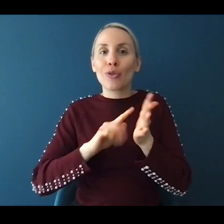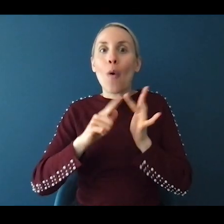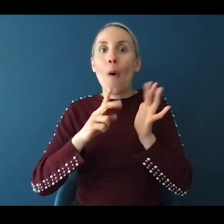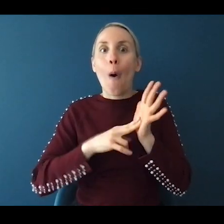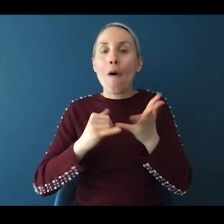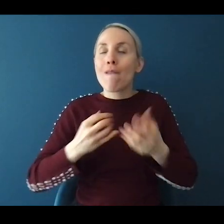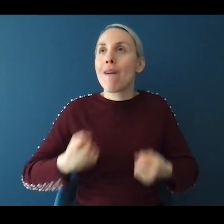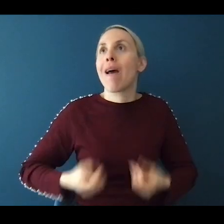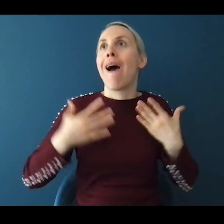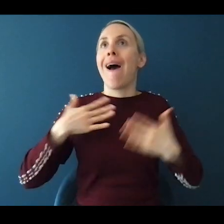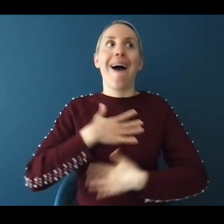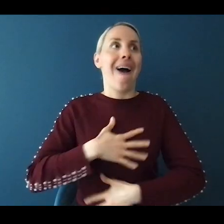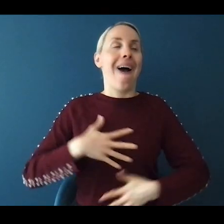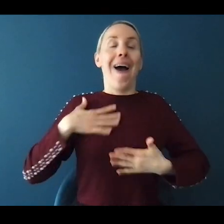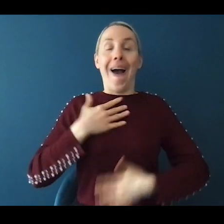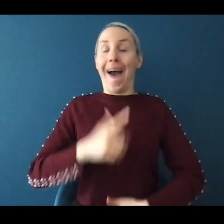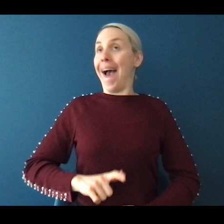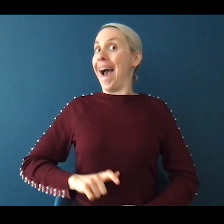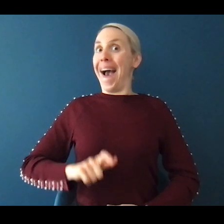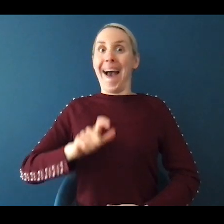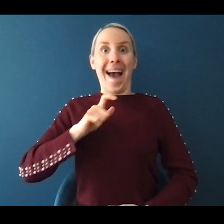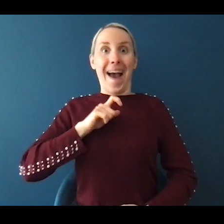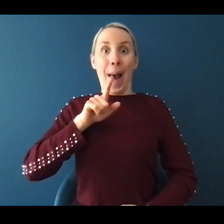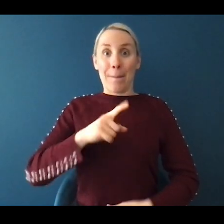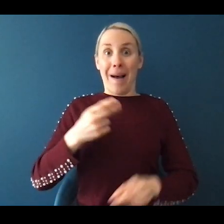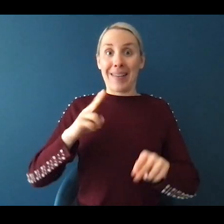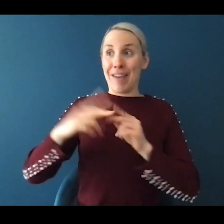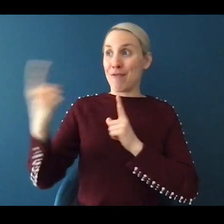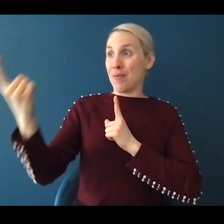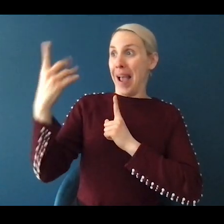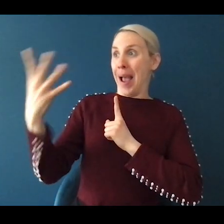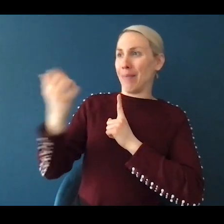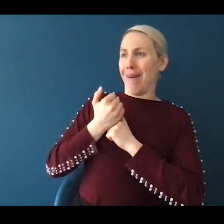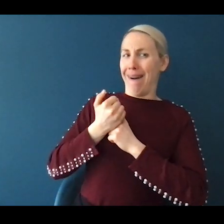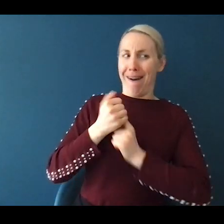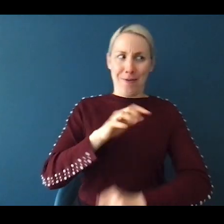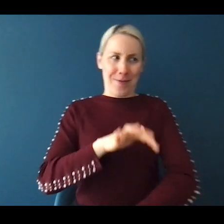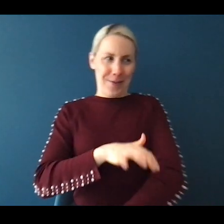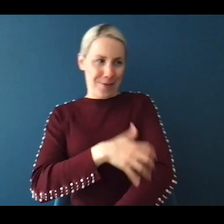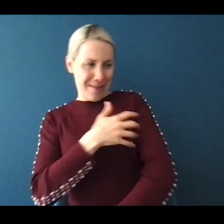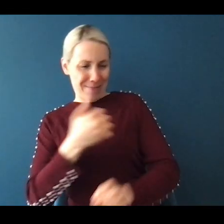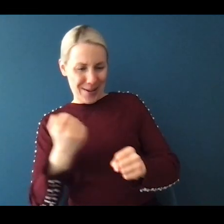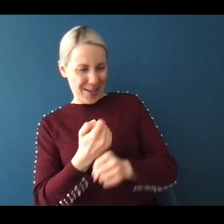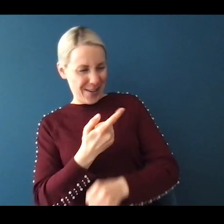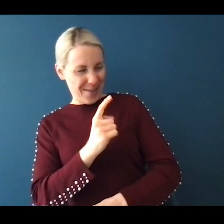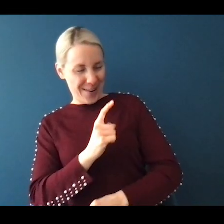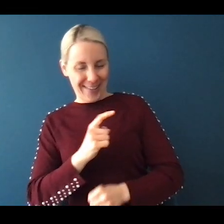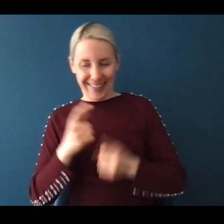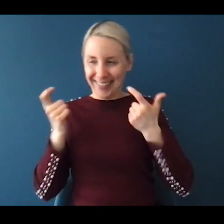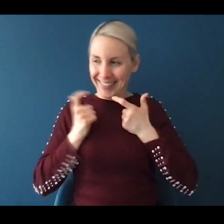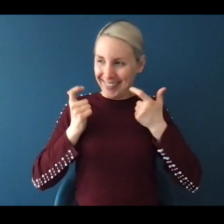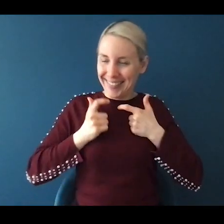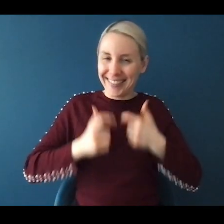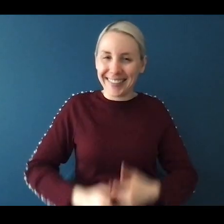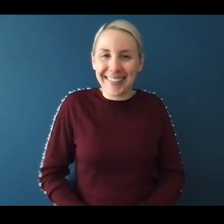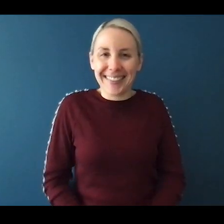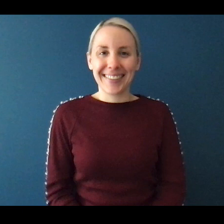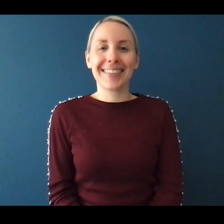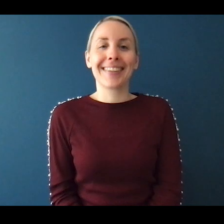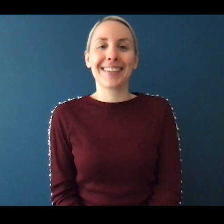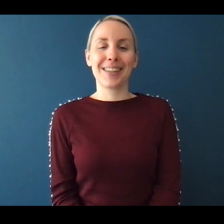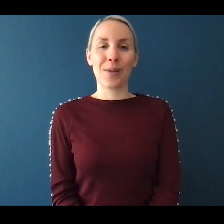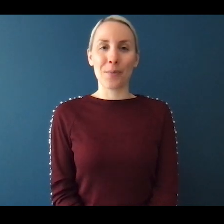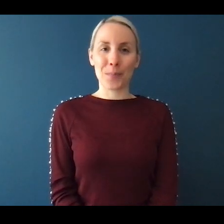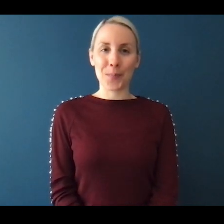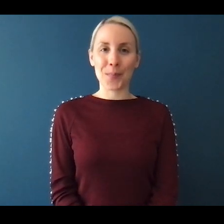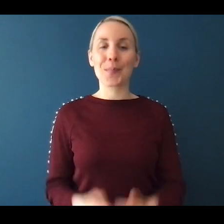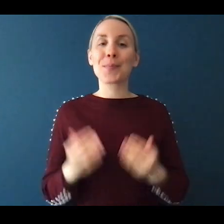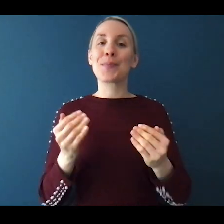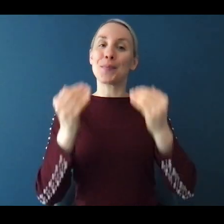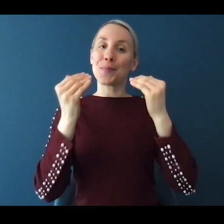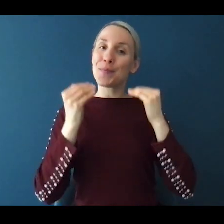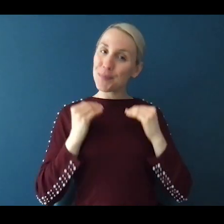better for the interview but if you saw me it is quite creepy so okay Julia do you want